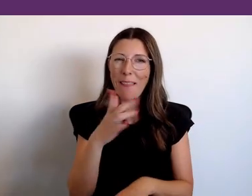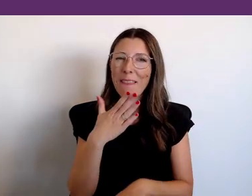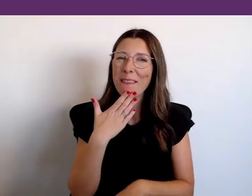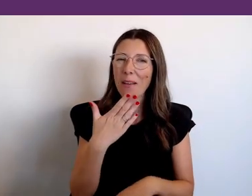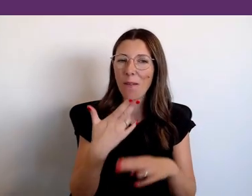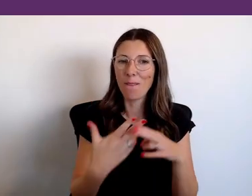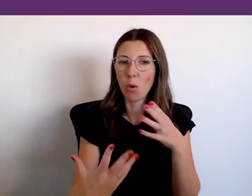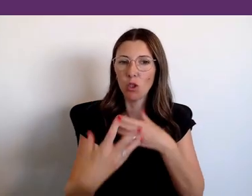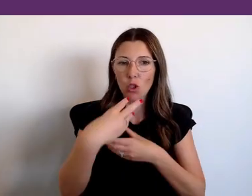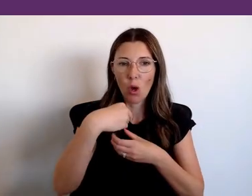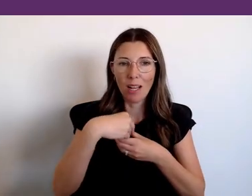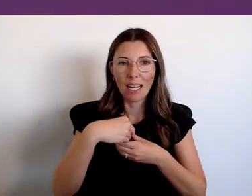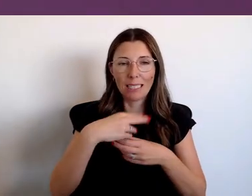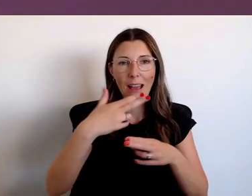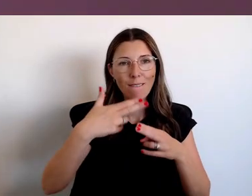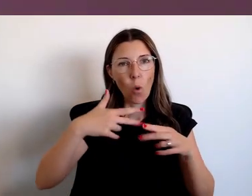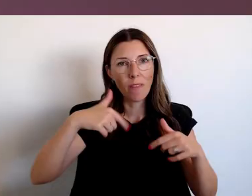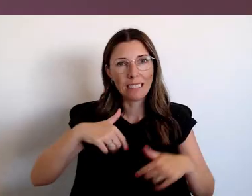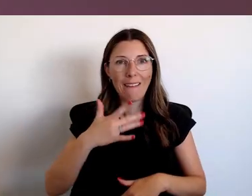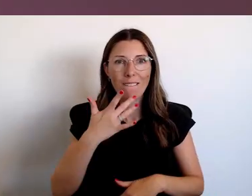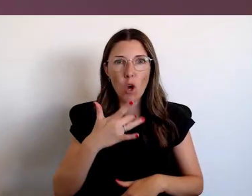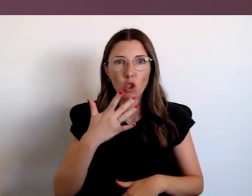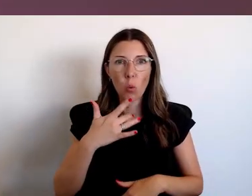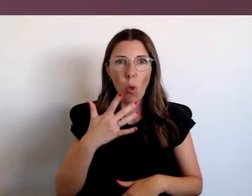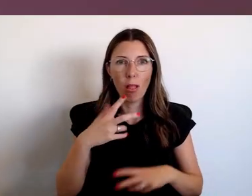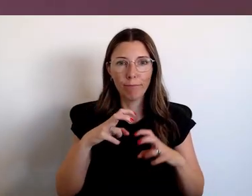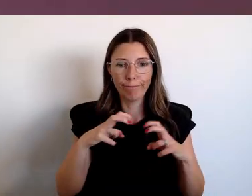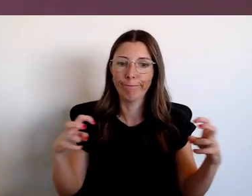us around this virtual table.